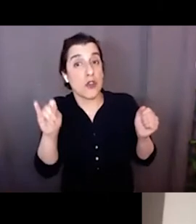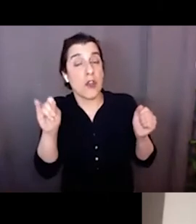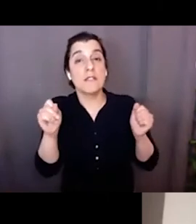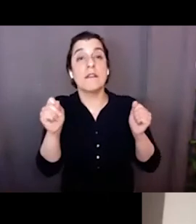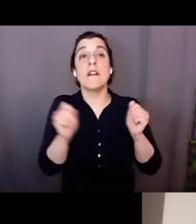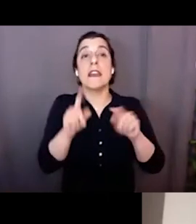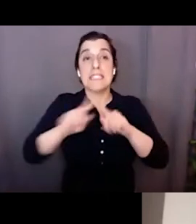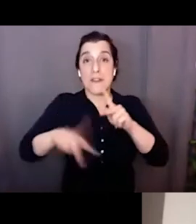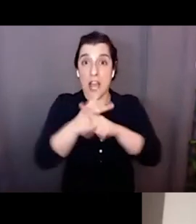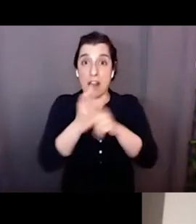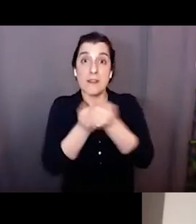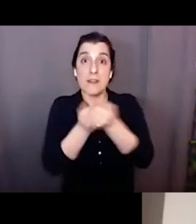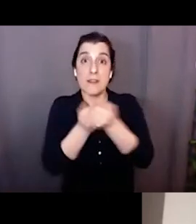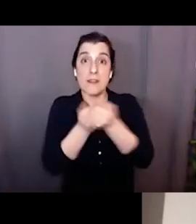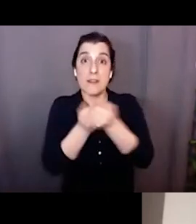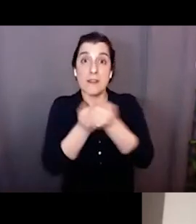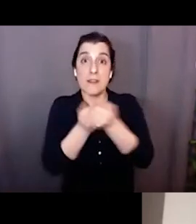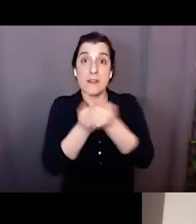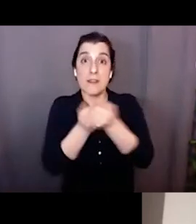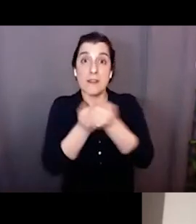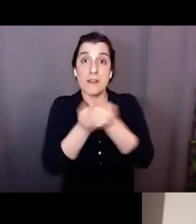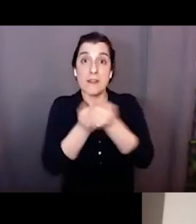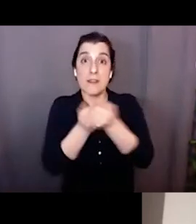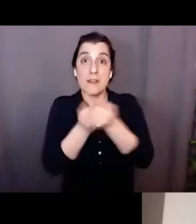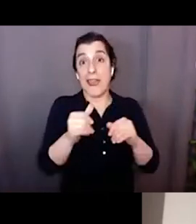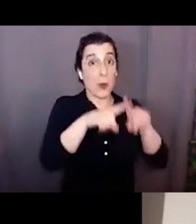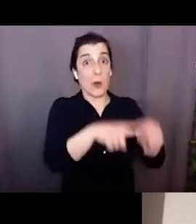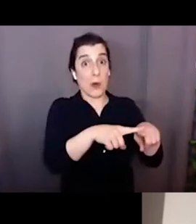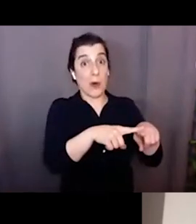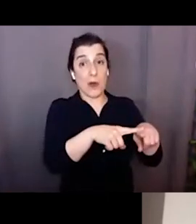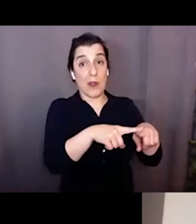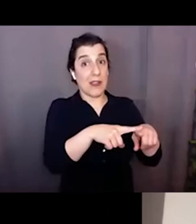people just close to them or don't have a really a legal structure to support